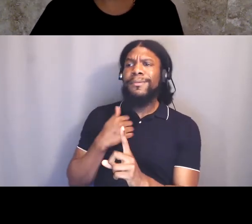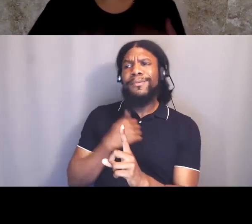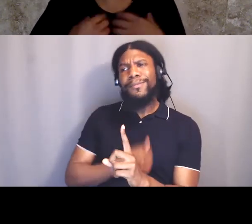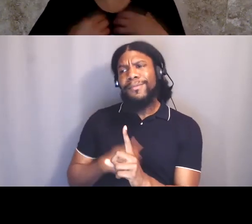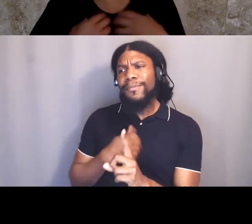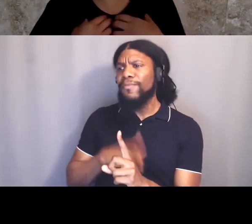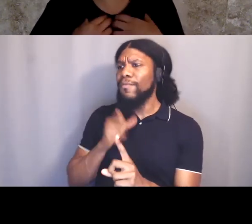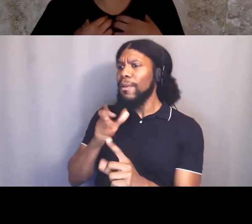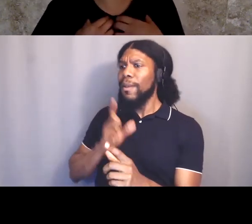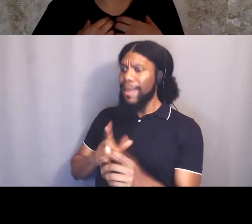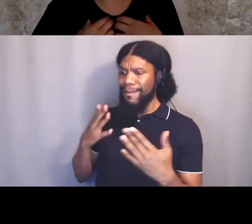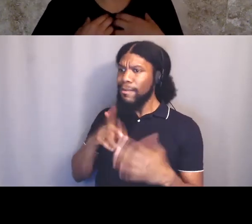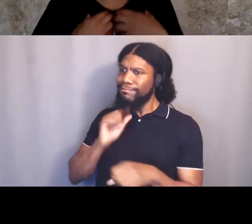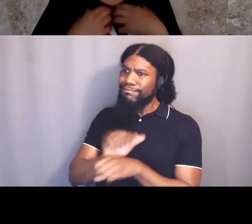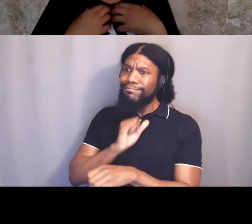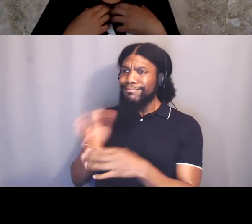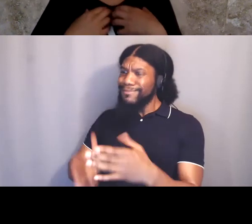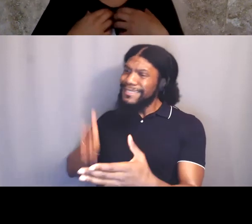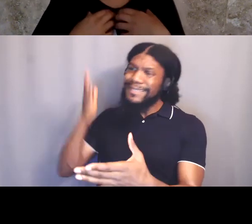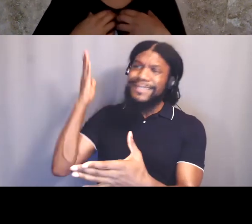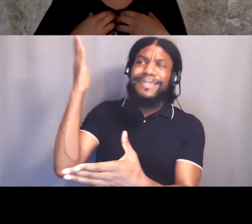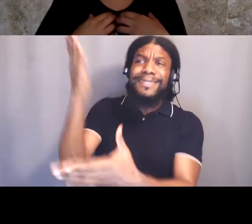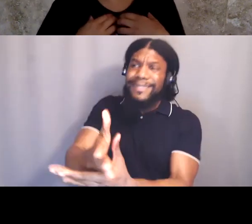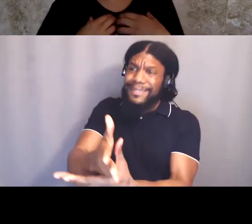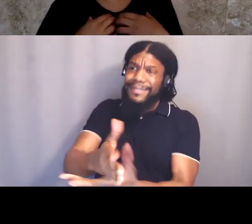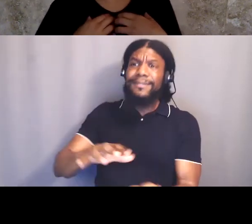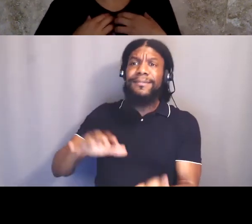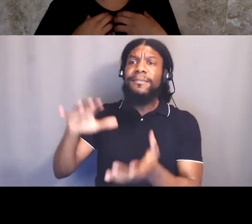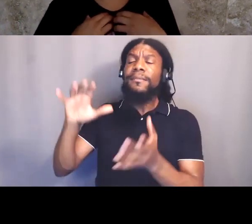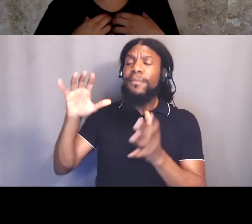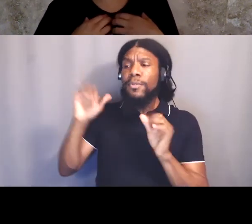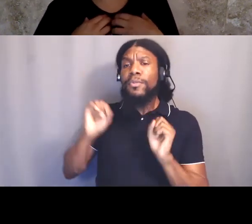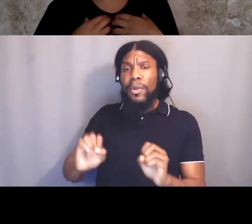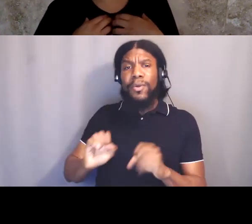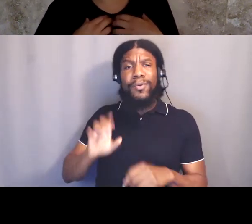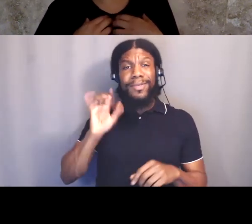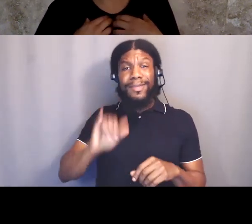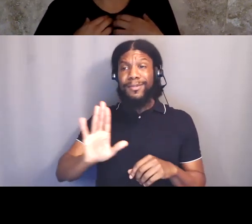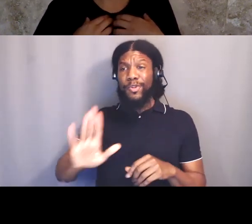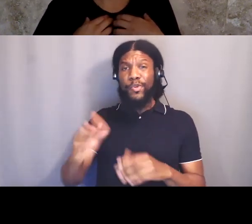This is the burden this 17 year old child is carrying with her